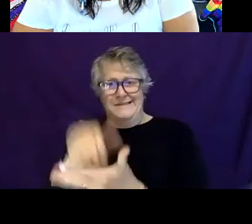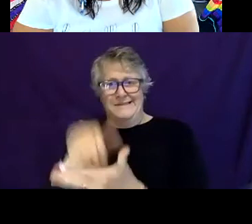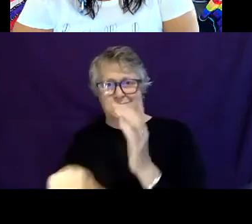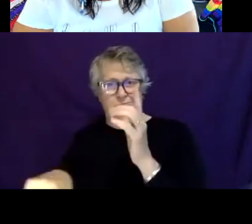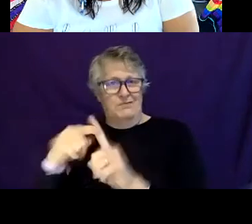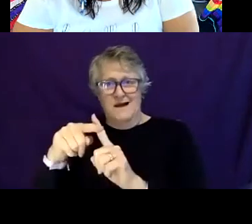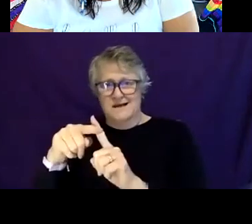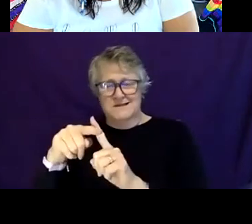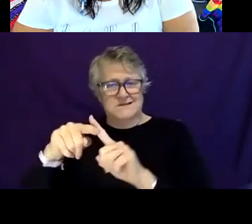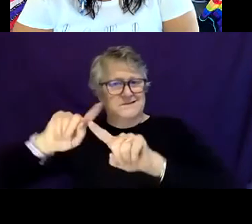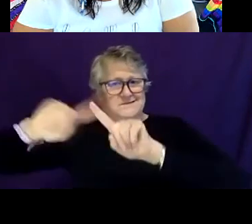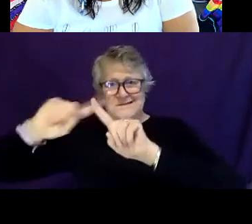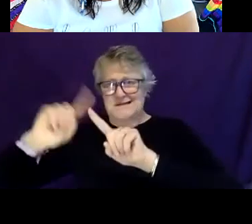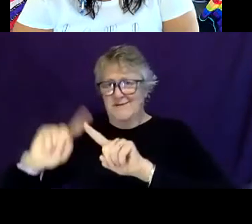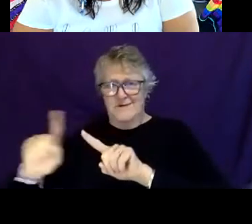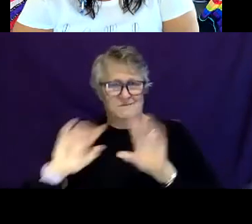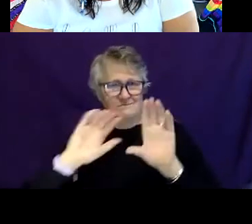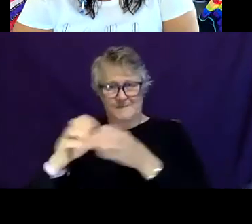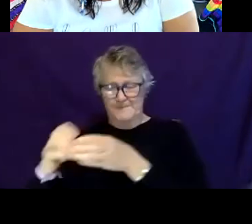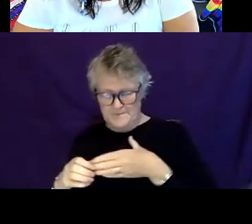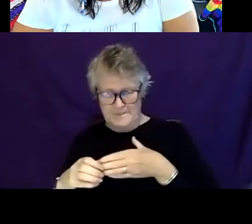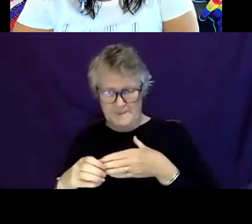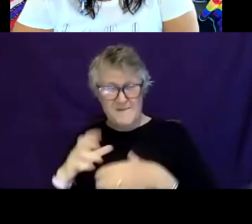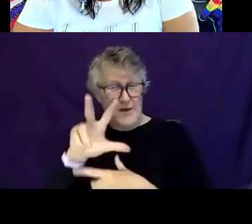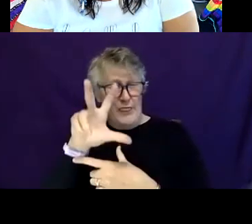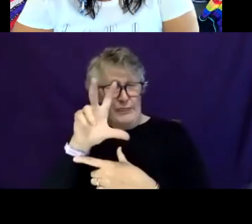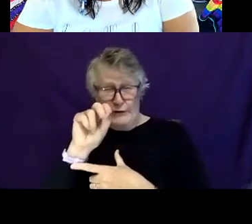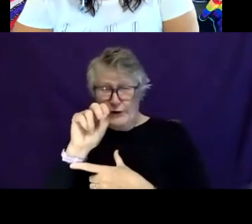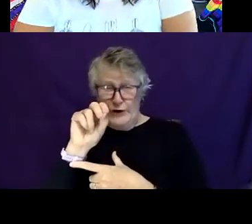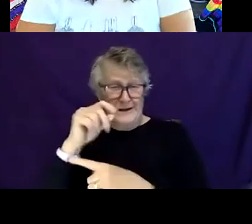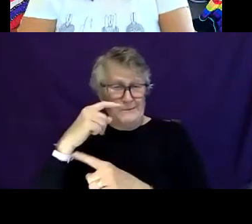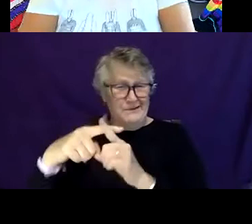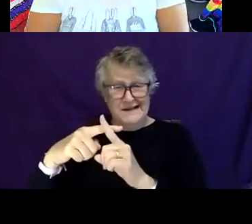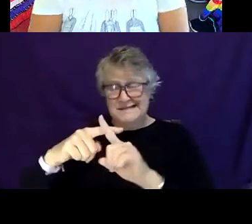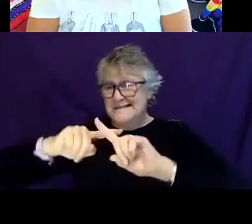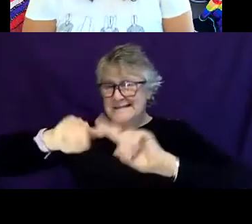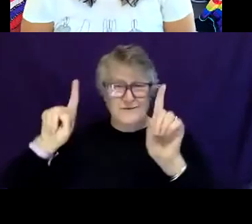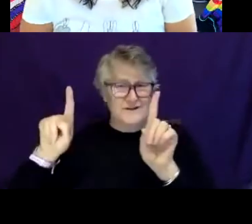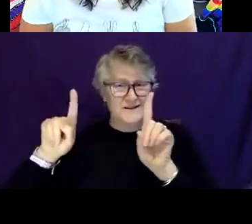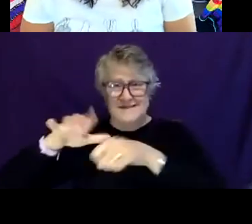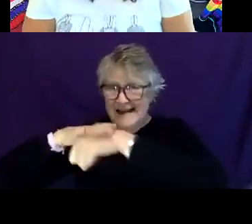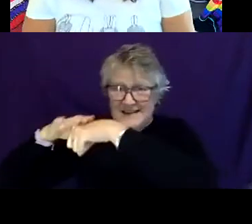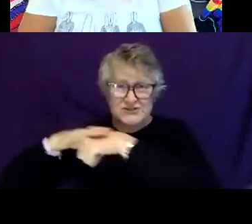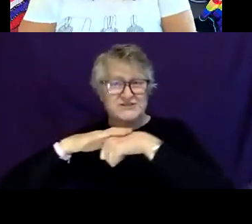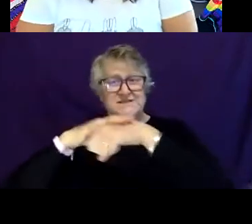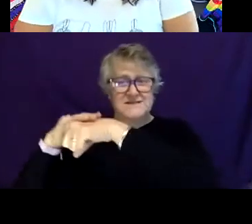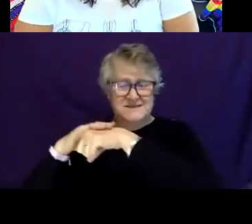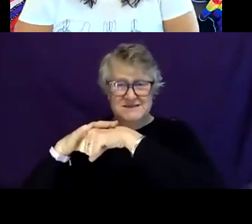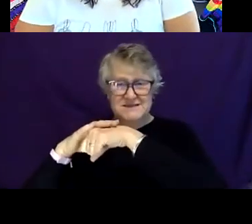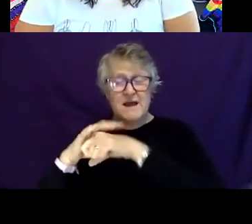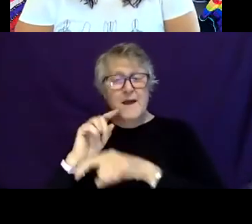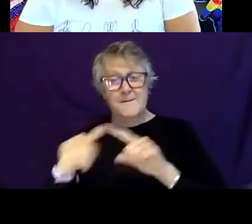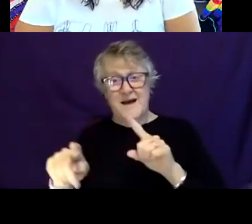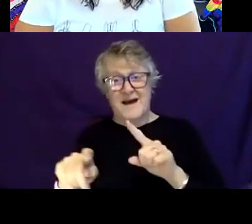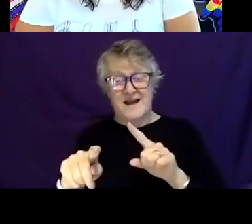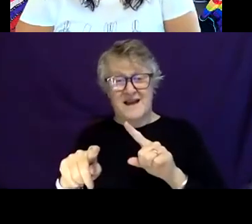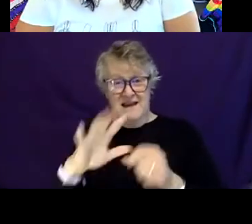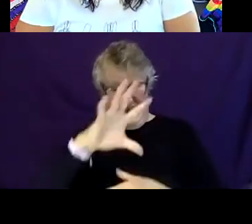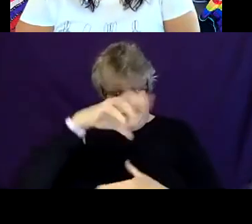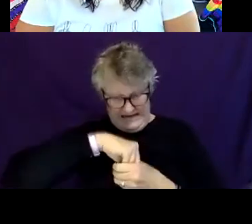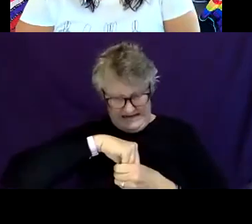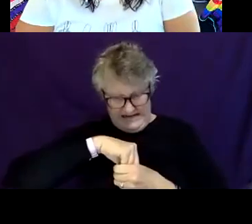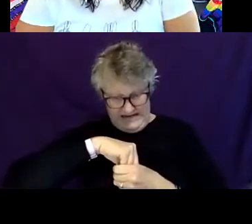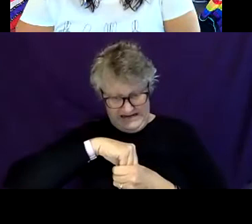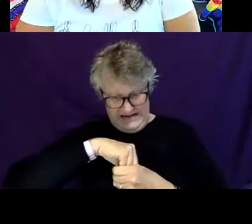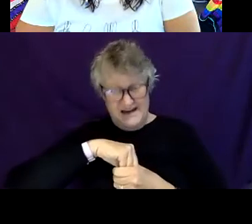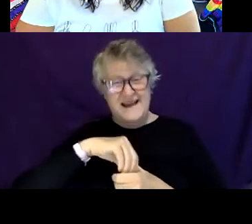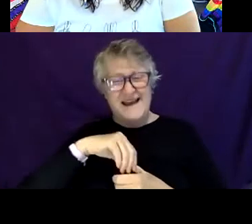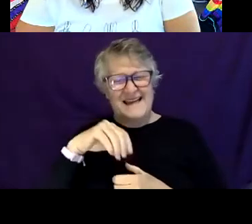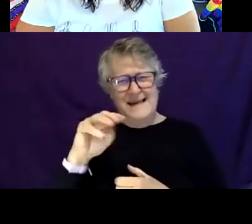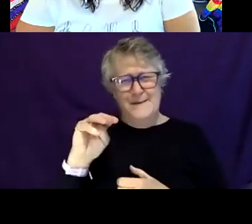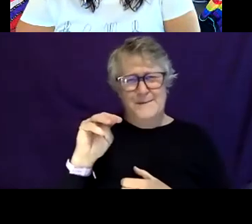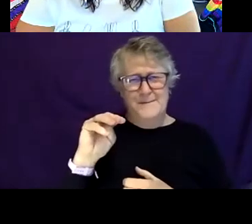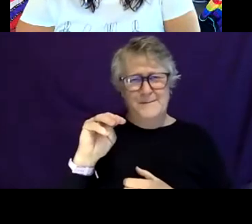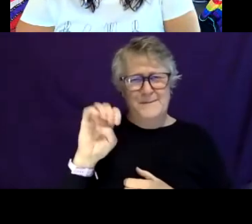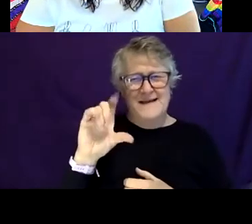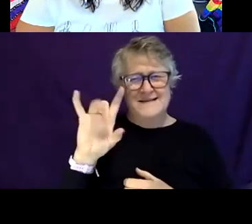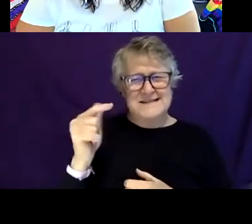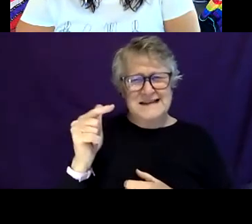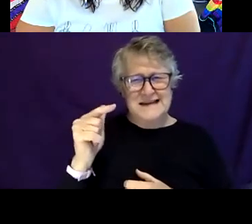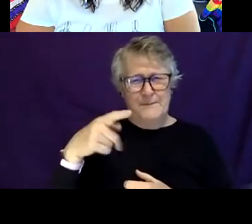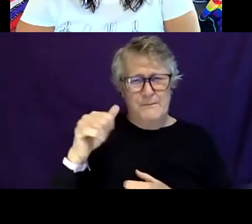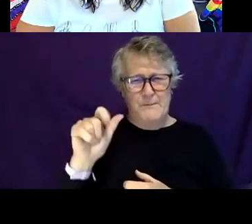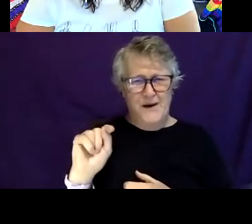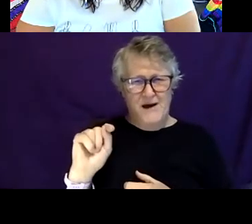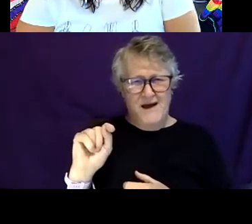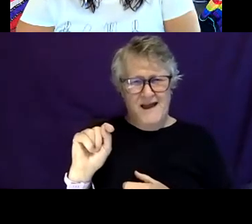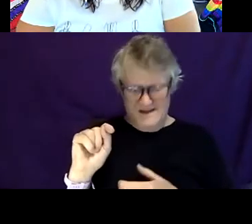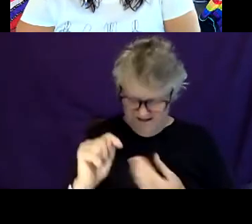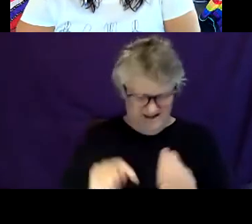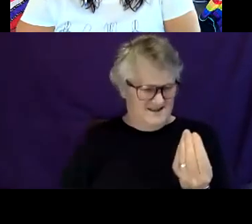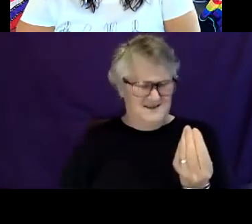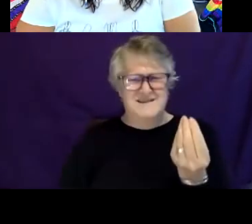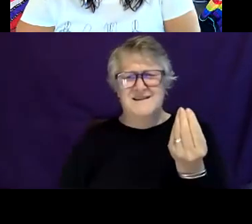and you know about 30 plus Pacific island nations. But I think melting pot theory, and the white supremacy culture that's embedded in that also drives this scarcity mindset, right? Of like, well there's not enough resources and there's not enough space